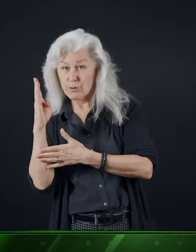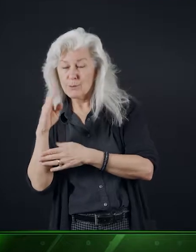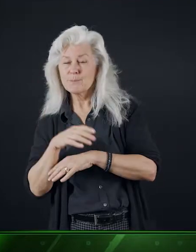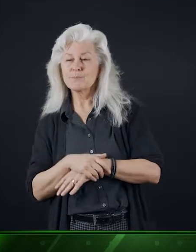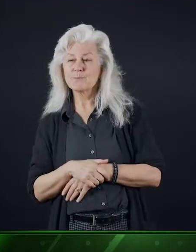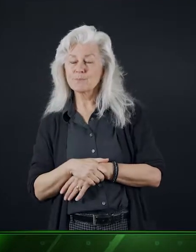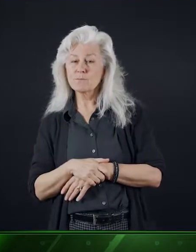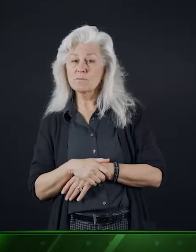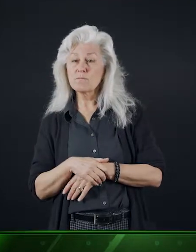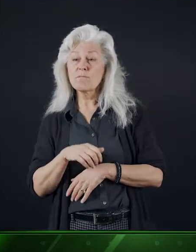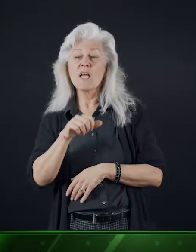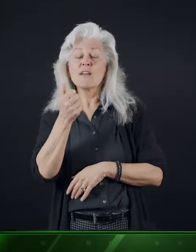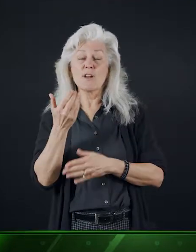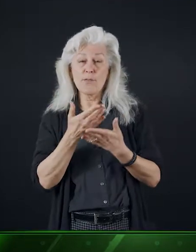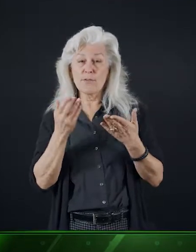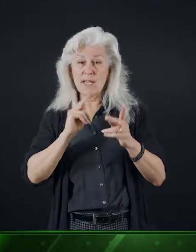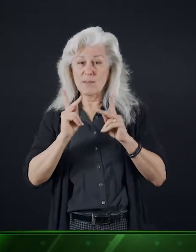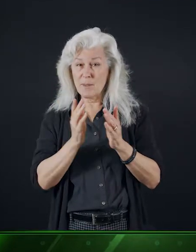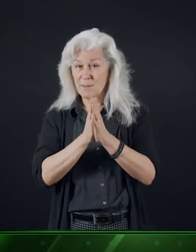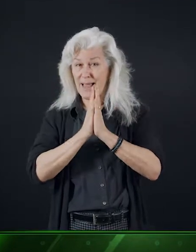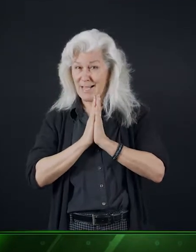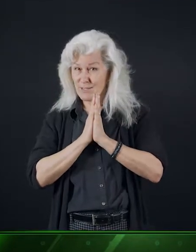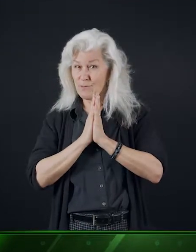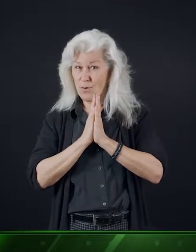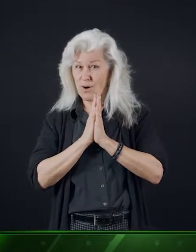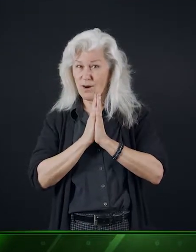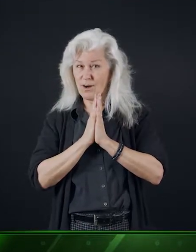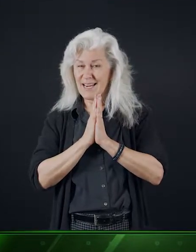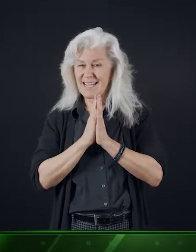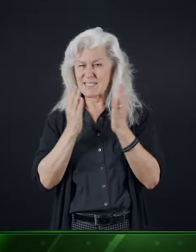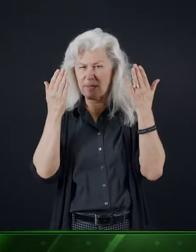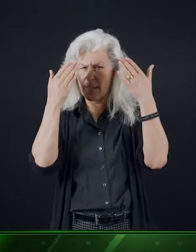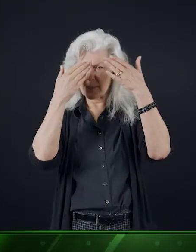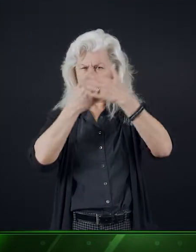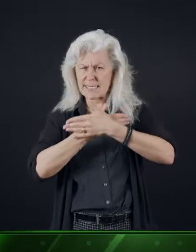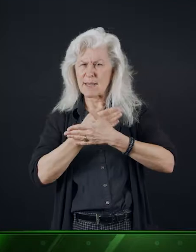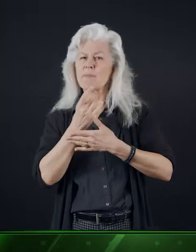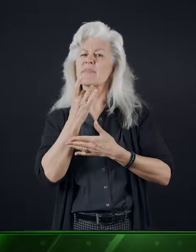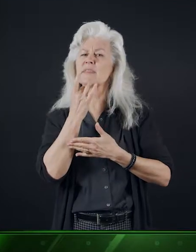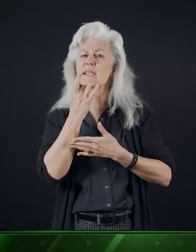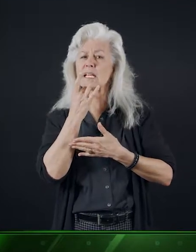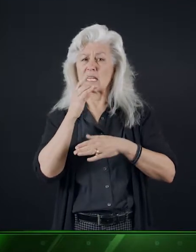And another part that people have been asking for for a while is be able to dim those lights on your controller and power buttons.